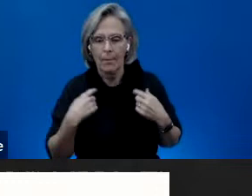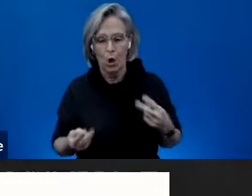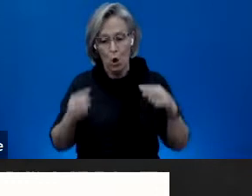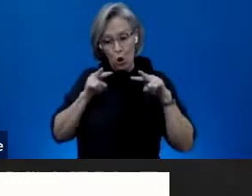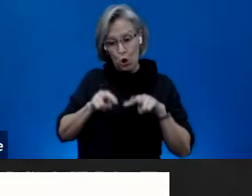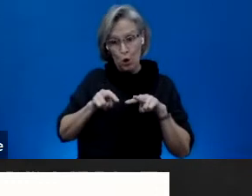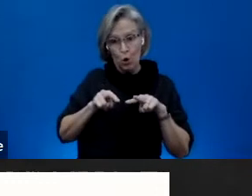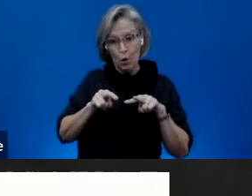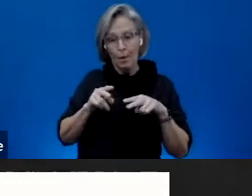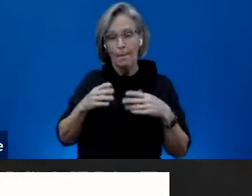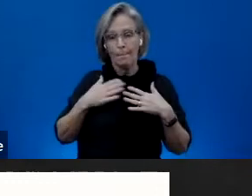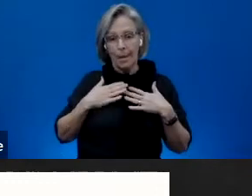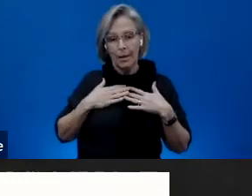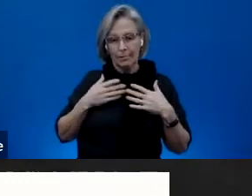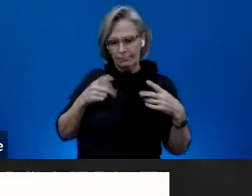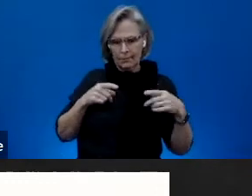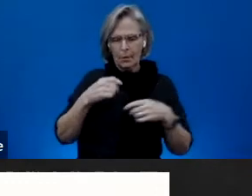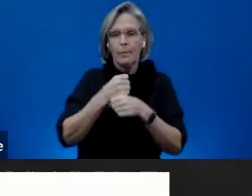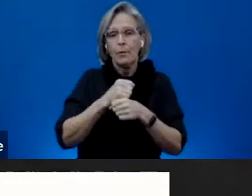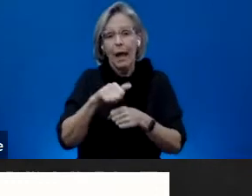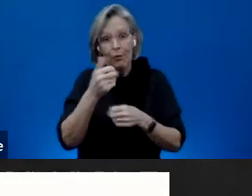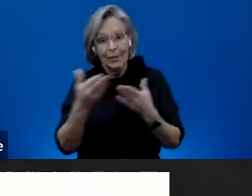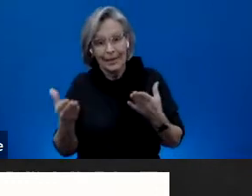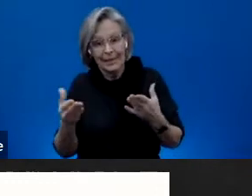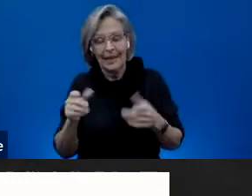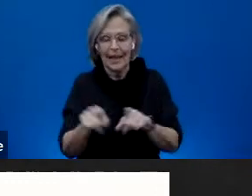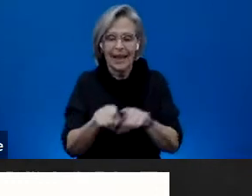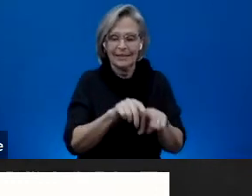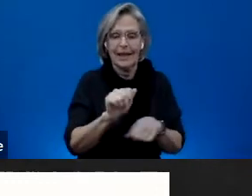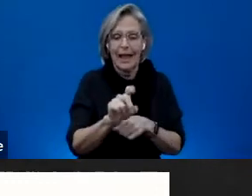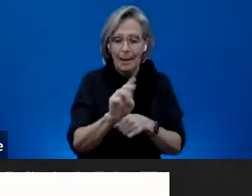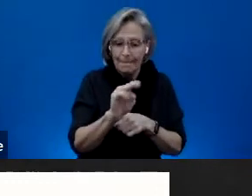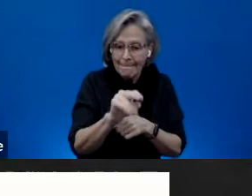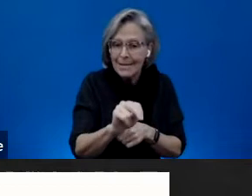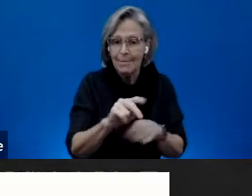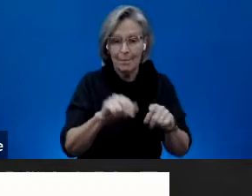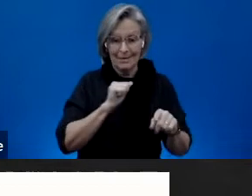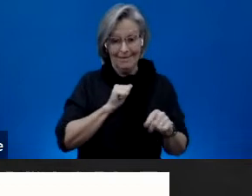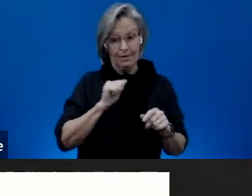of someone who's produced other things and as an administrator. Okay, next slide, please.